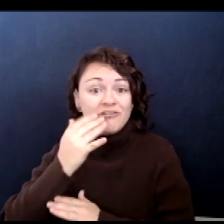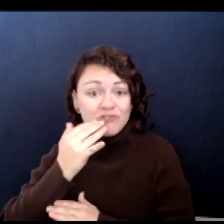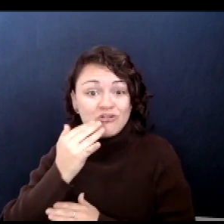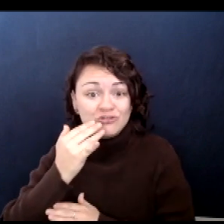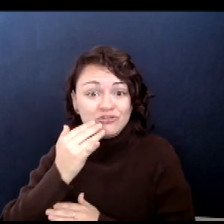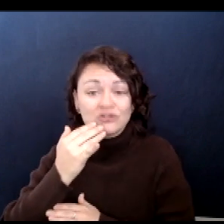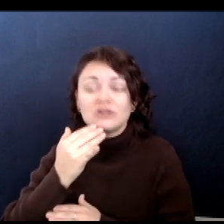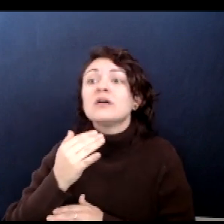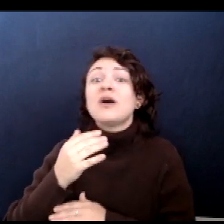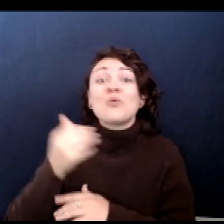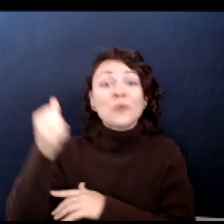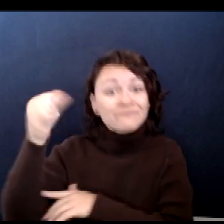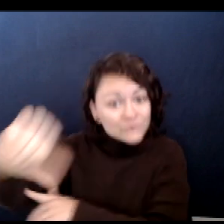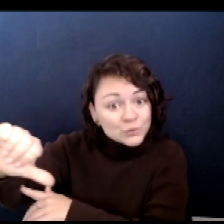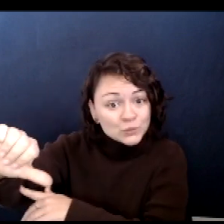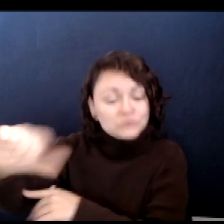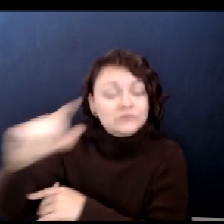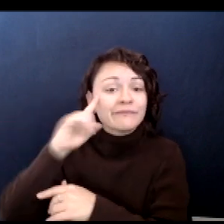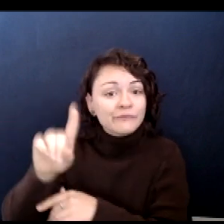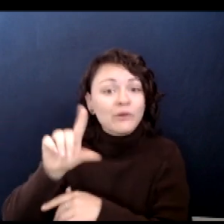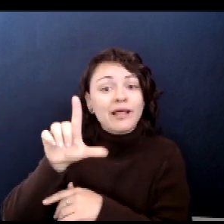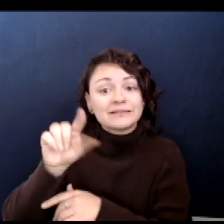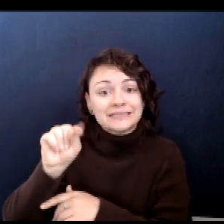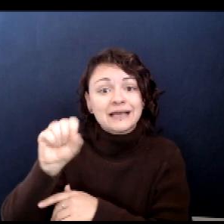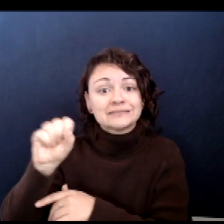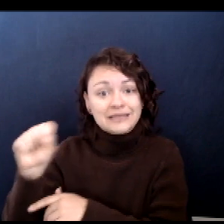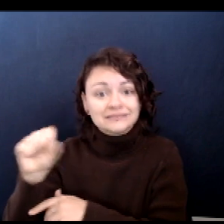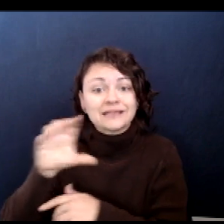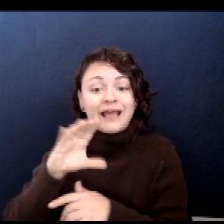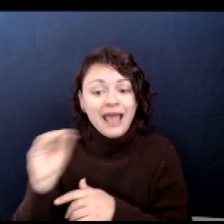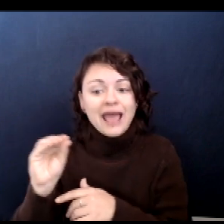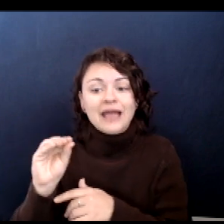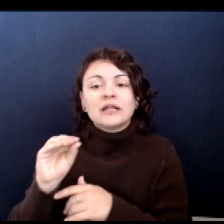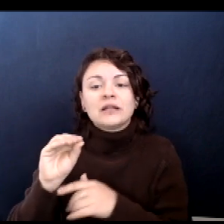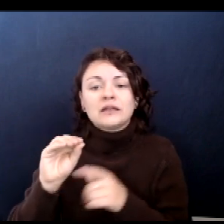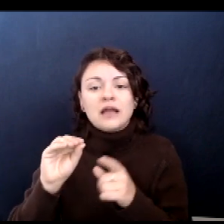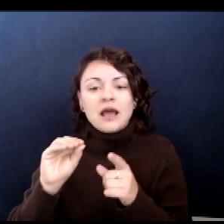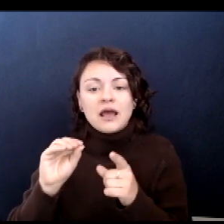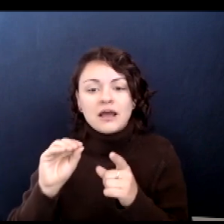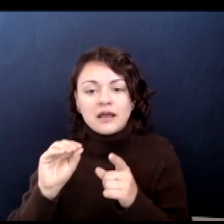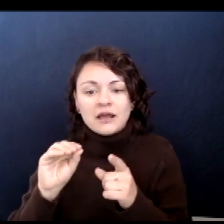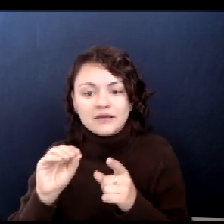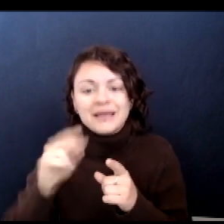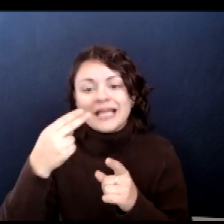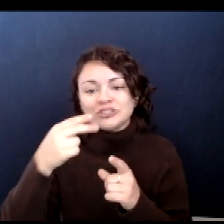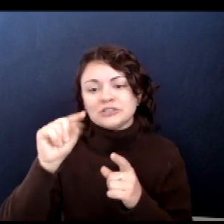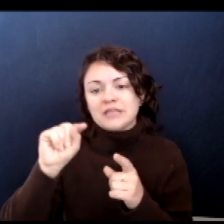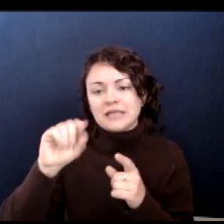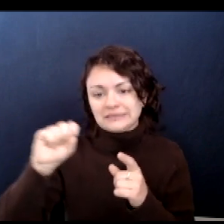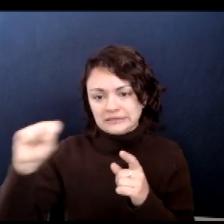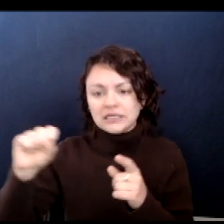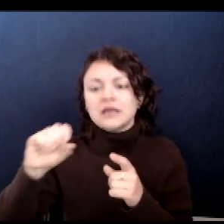LTSS and HCBS utilization. In particular especially for mental health needs. As one of our members said,